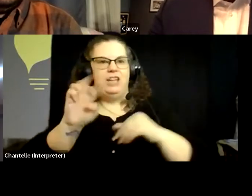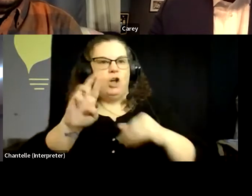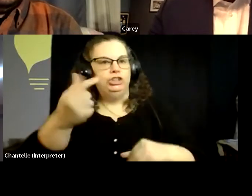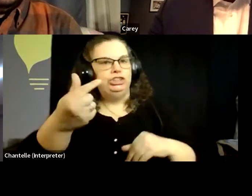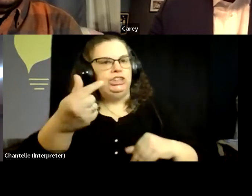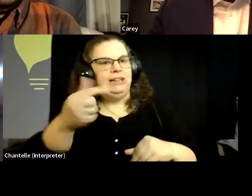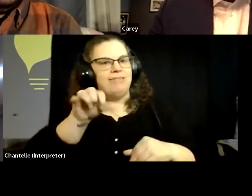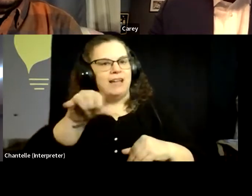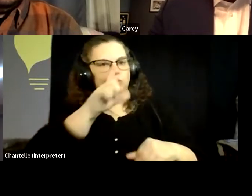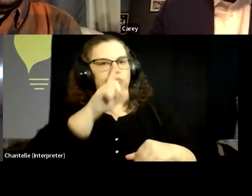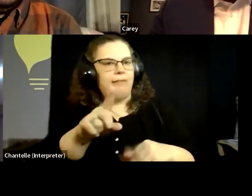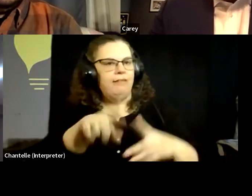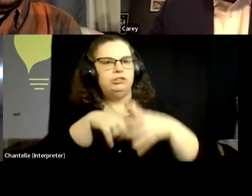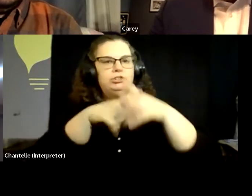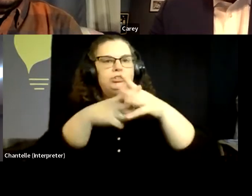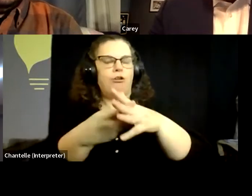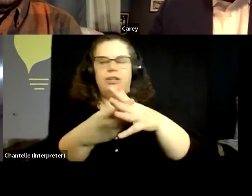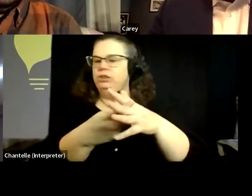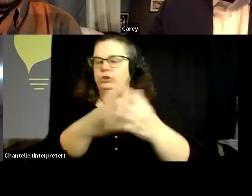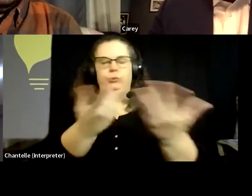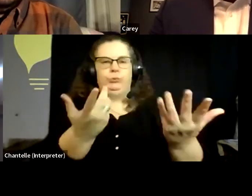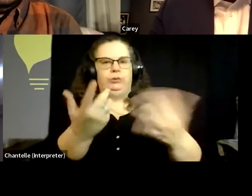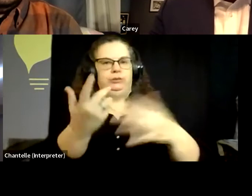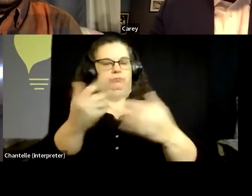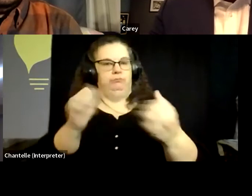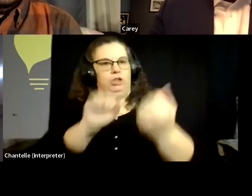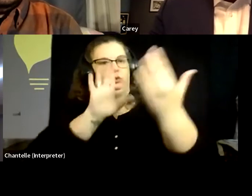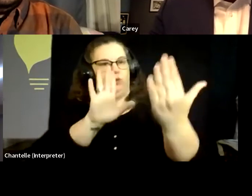ing to address the issues of inclusion that